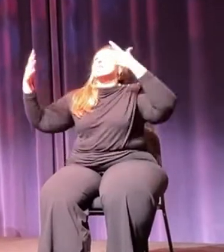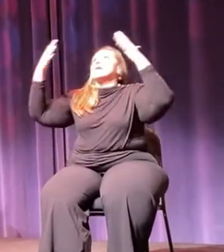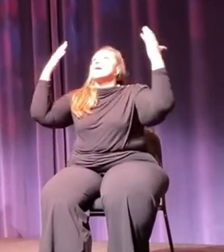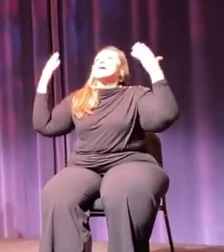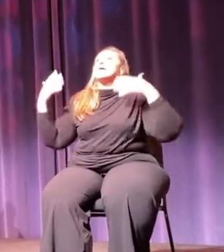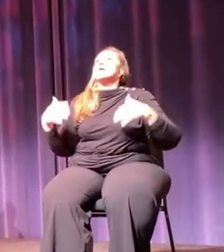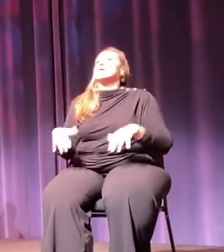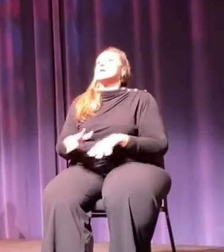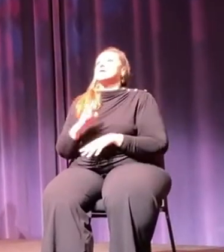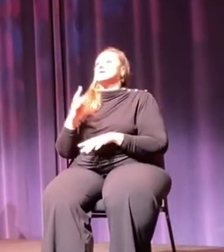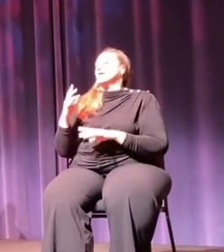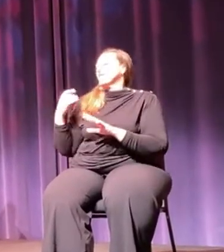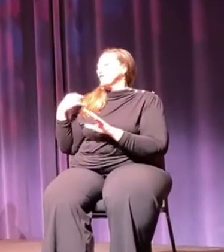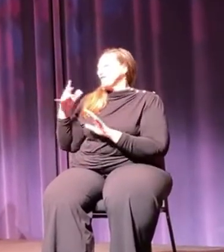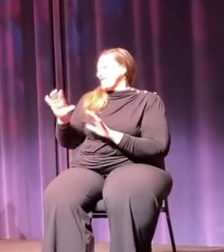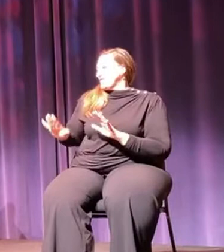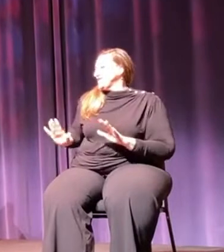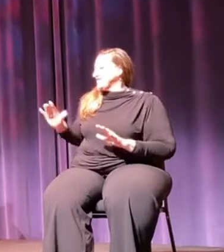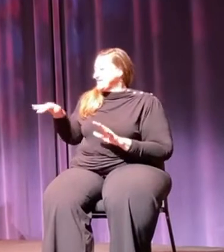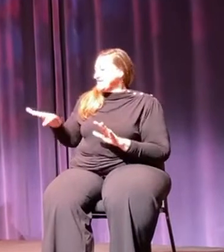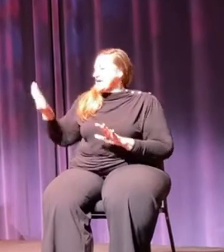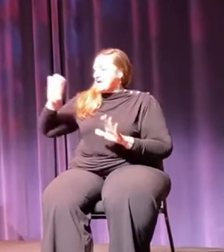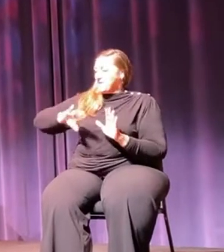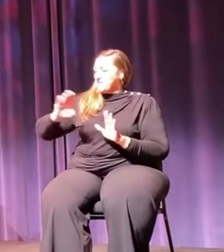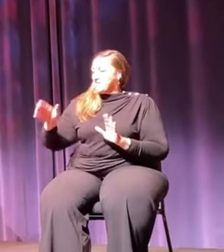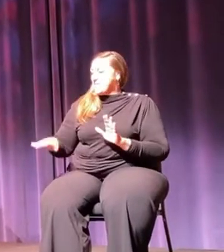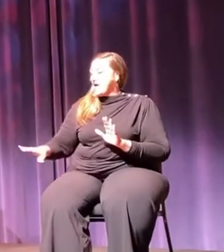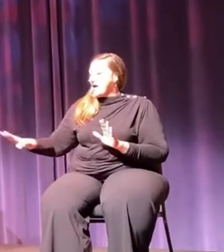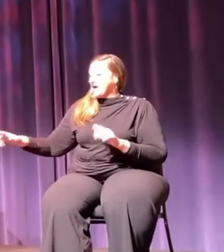of her lover's back. I'm afraid of facing you.